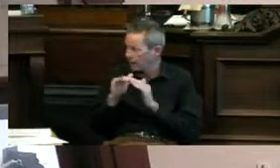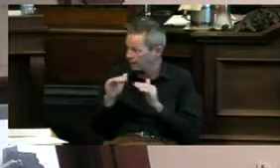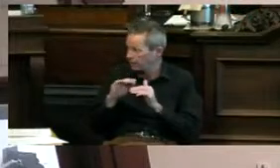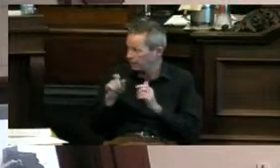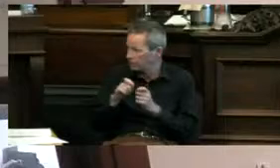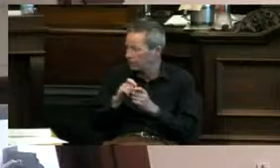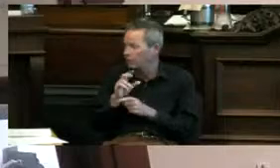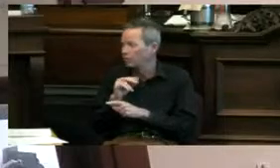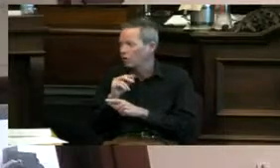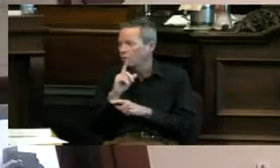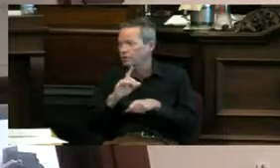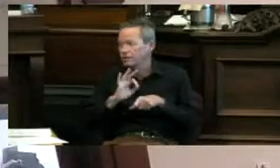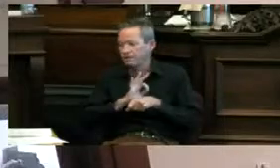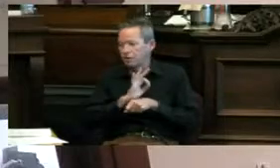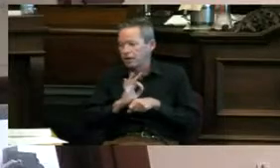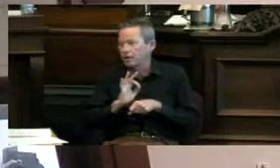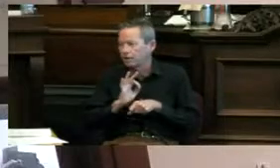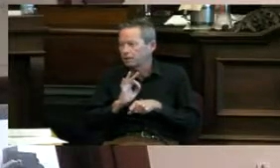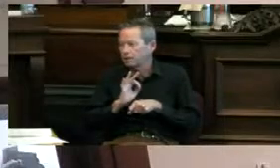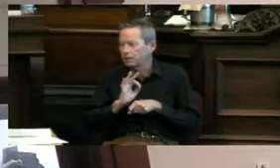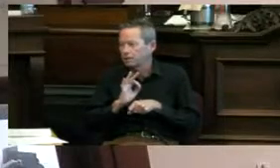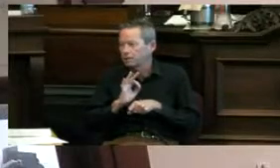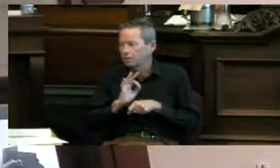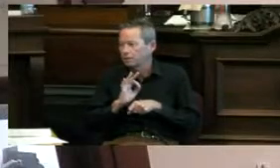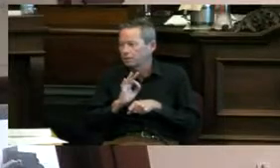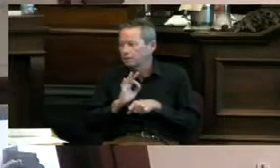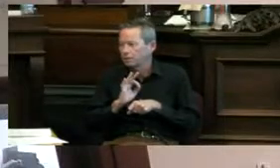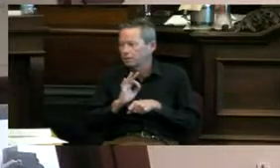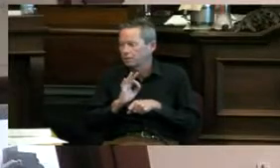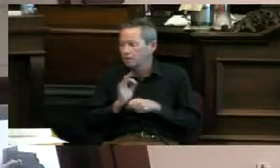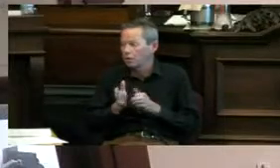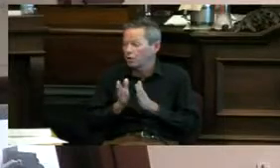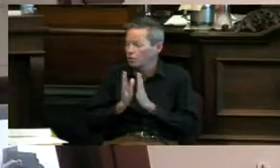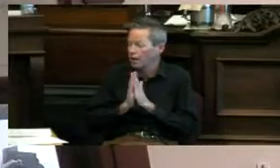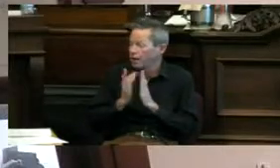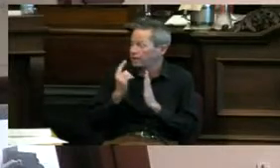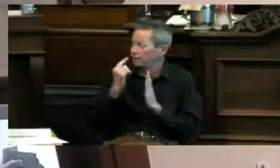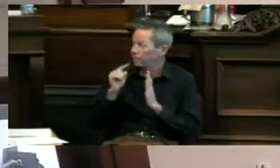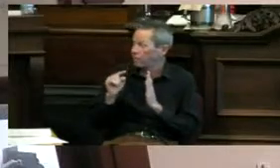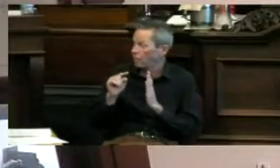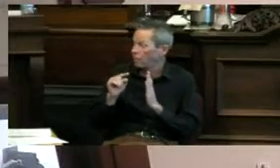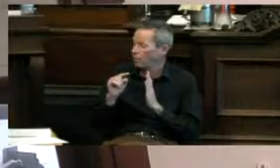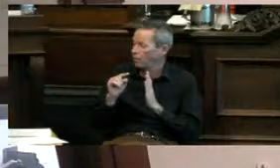sent earlier. Darcy, is that was